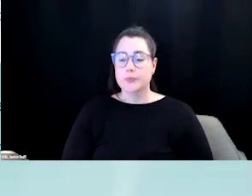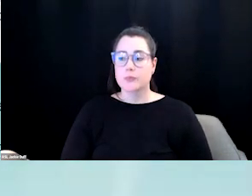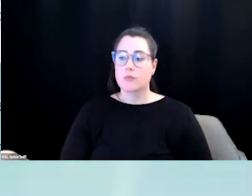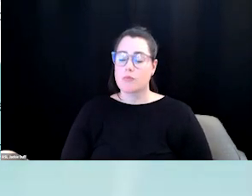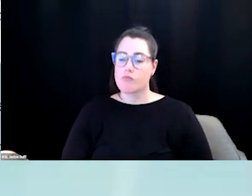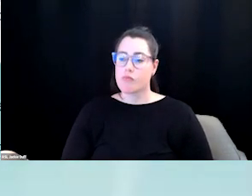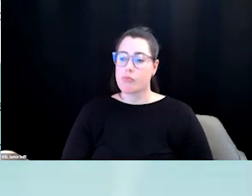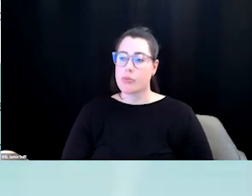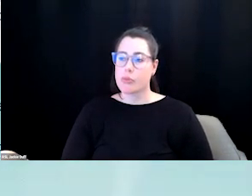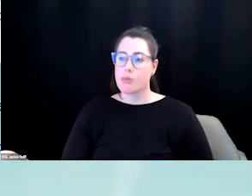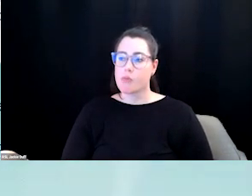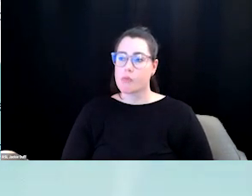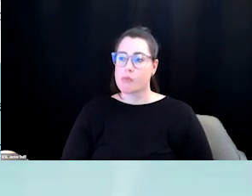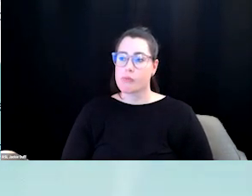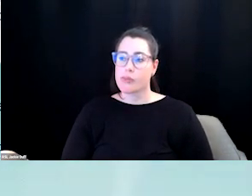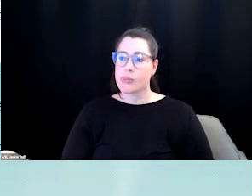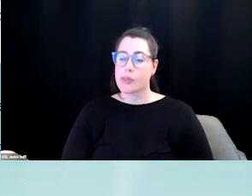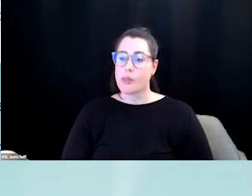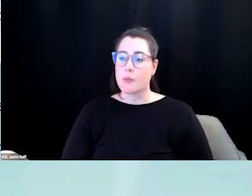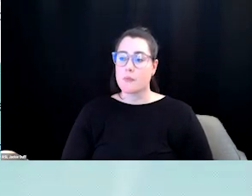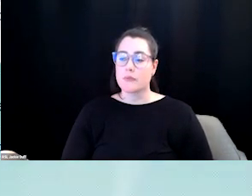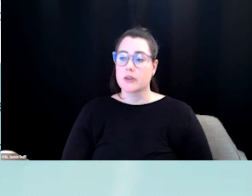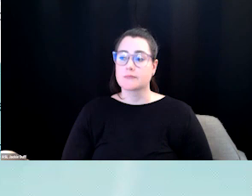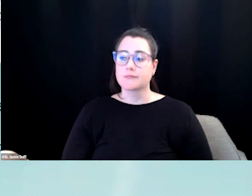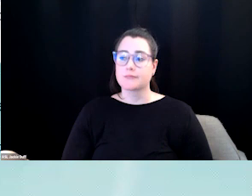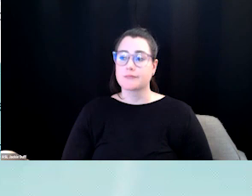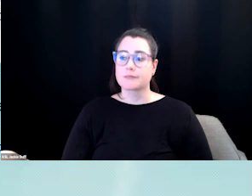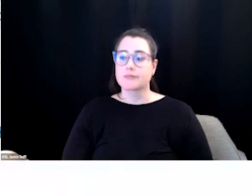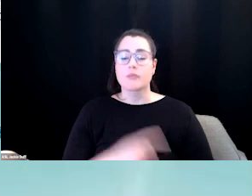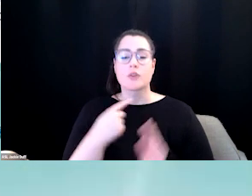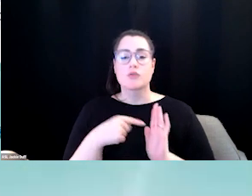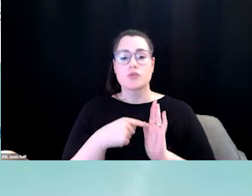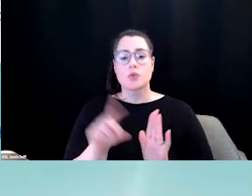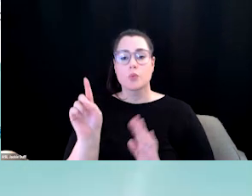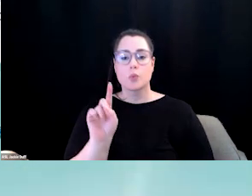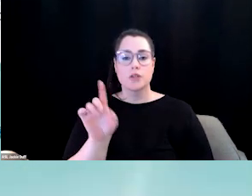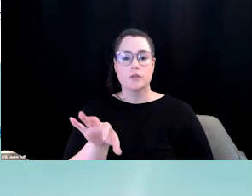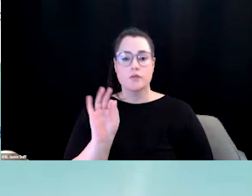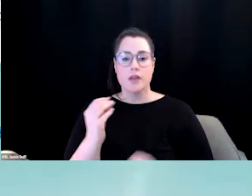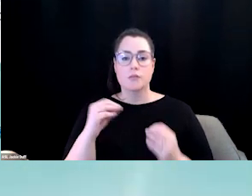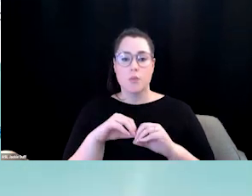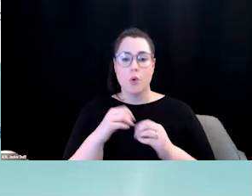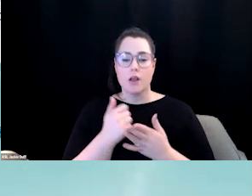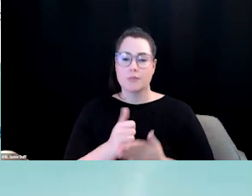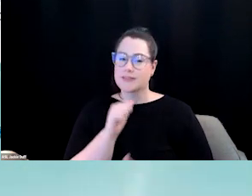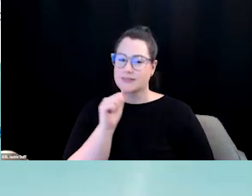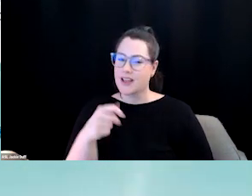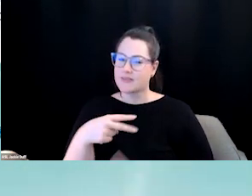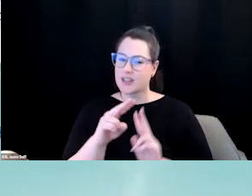I'm going to go ahead and show you some navigation to our help because it is not very intuitive, I would have to say.